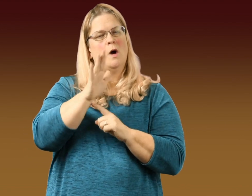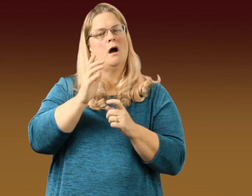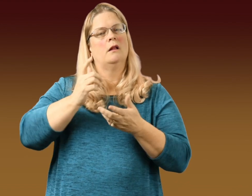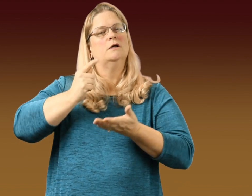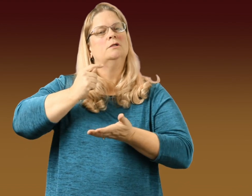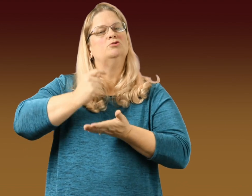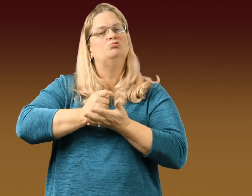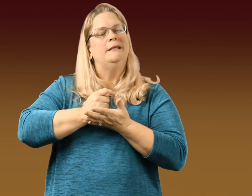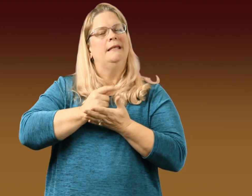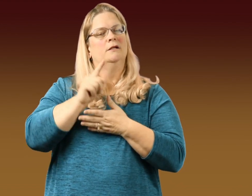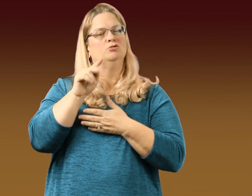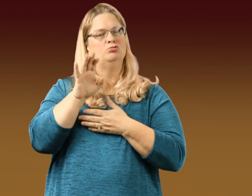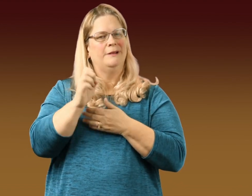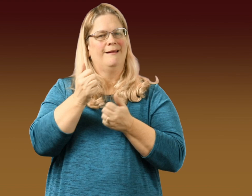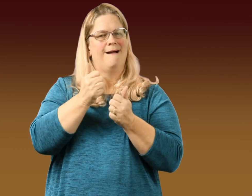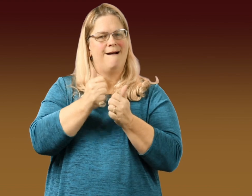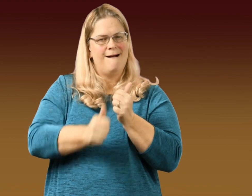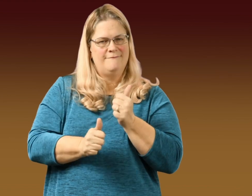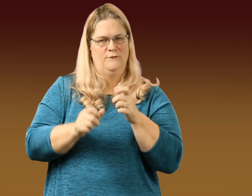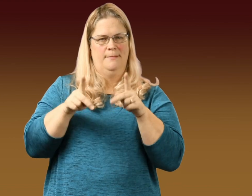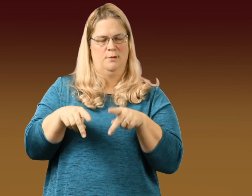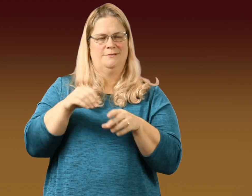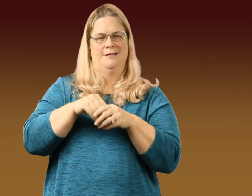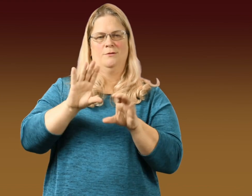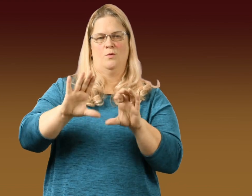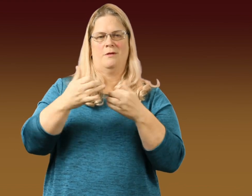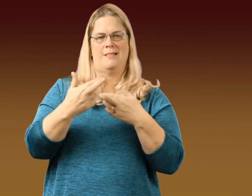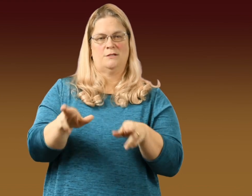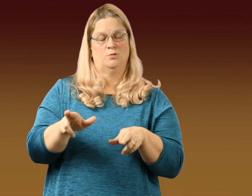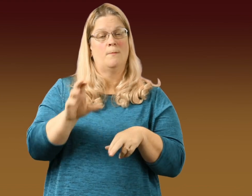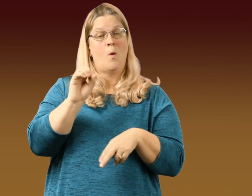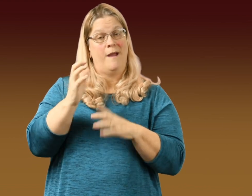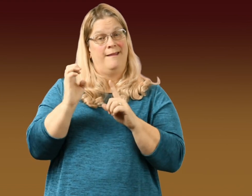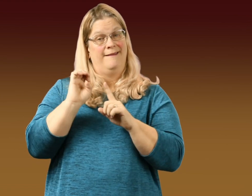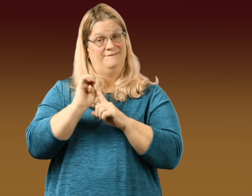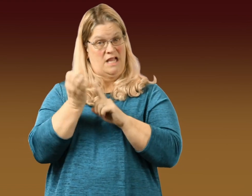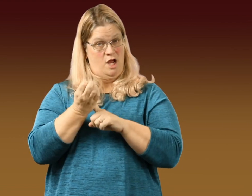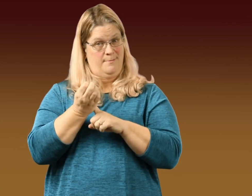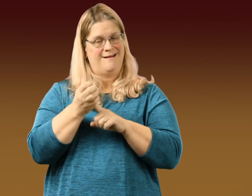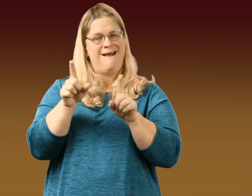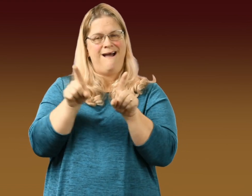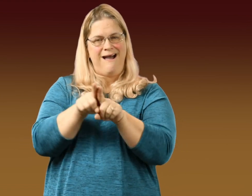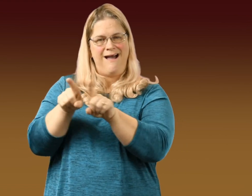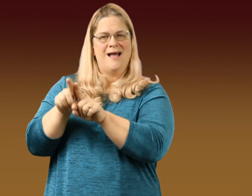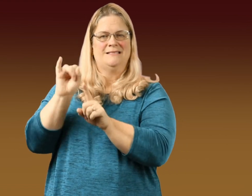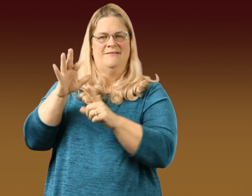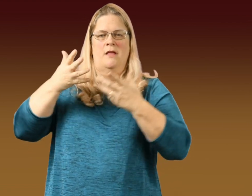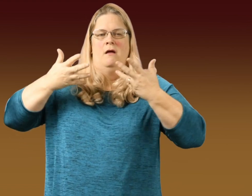Really what that means is treat every person in your classroom or environment